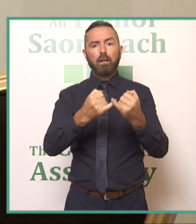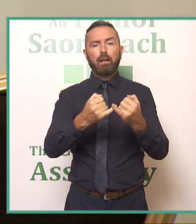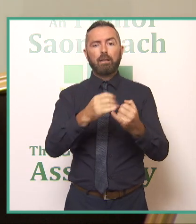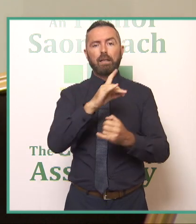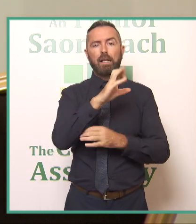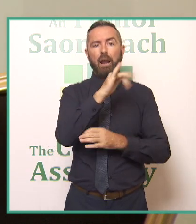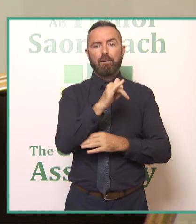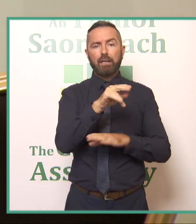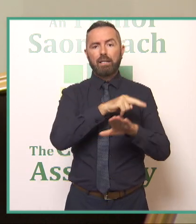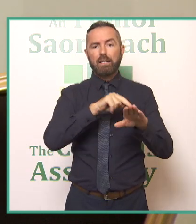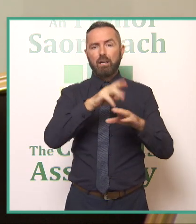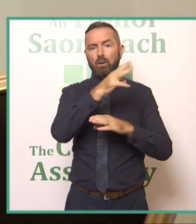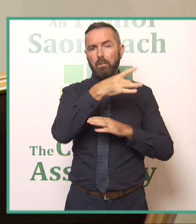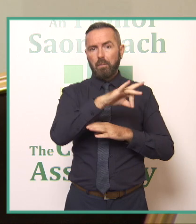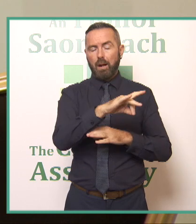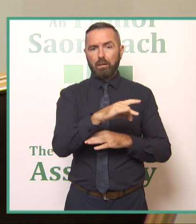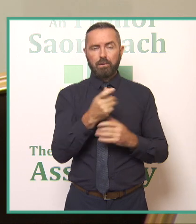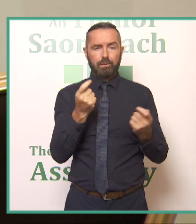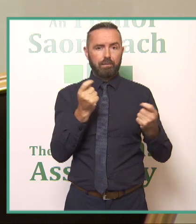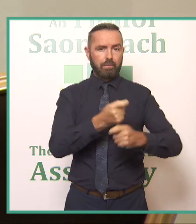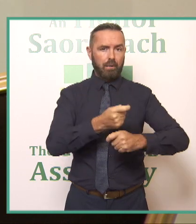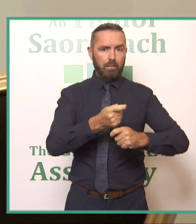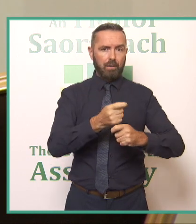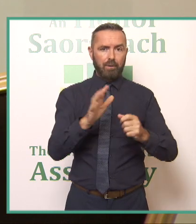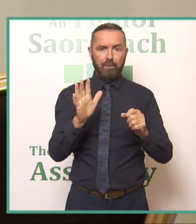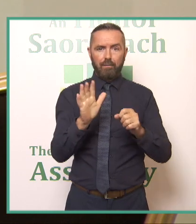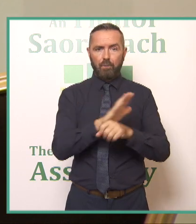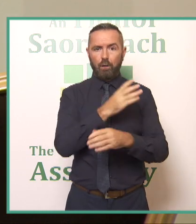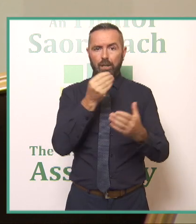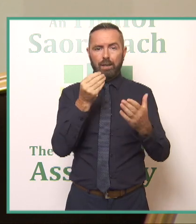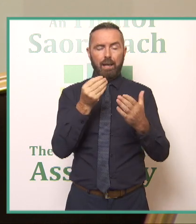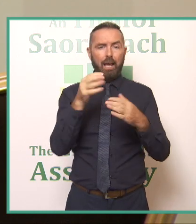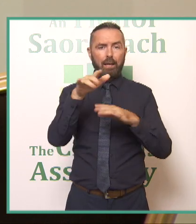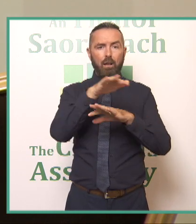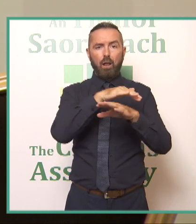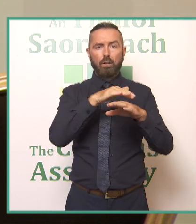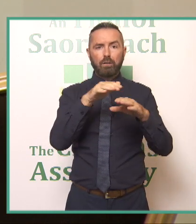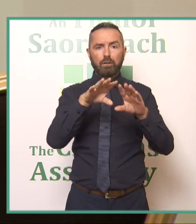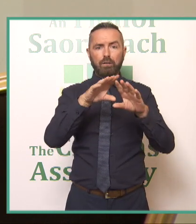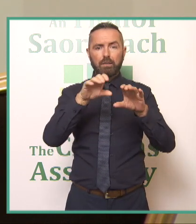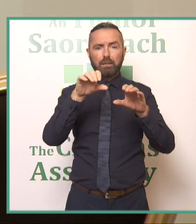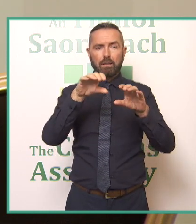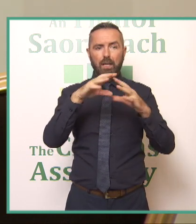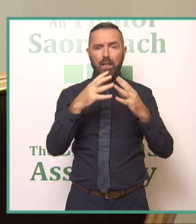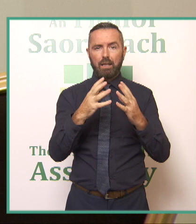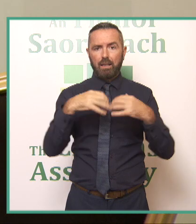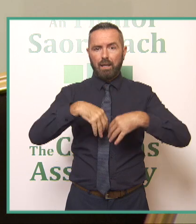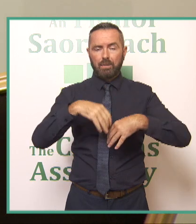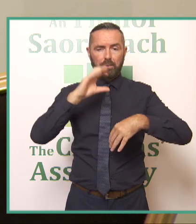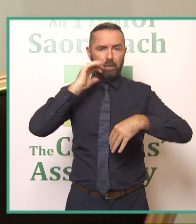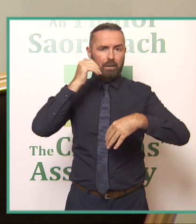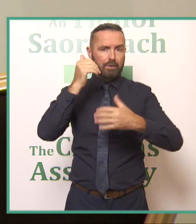are are in a state of complete ecological meltdown we could not be in a worse position in this